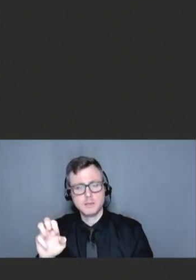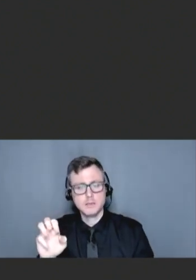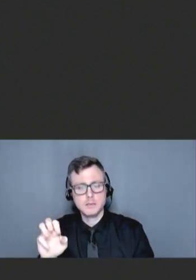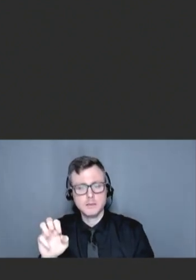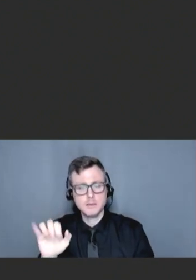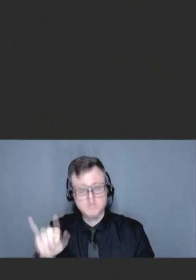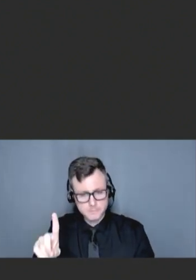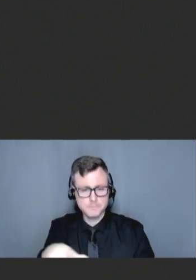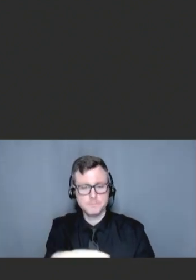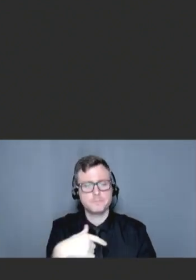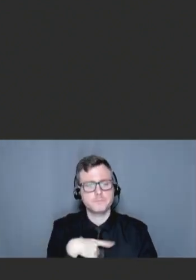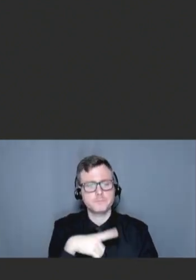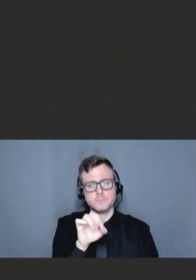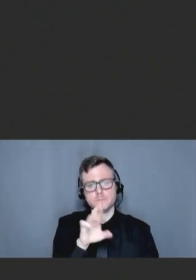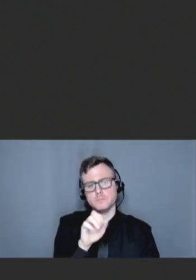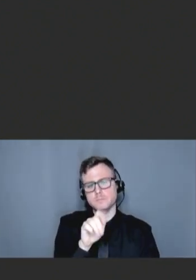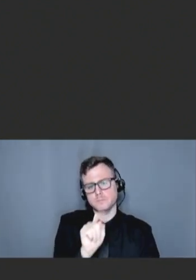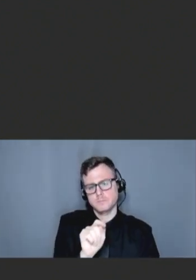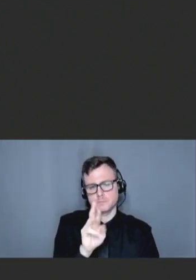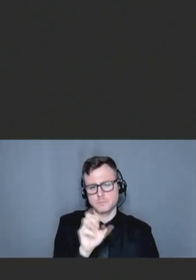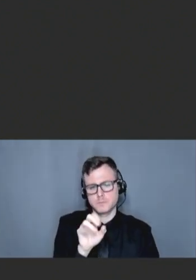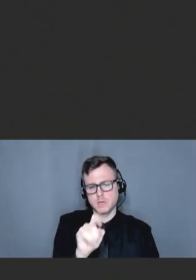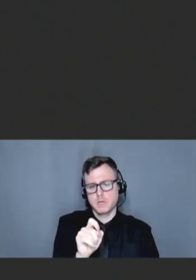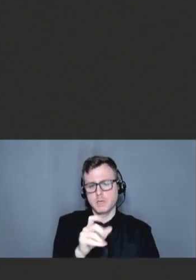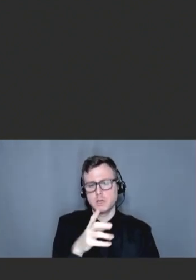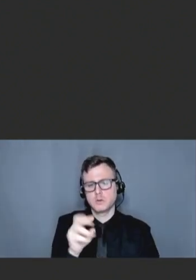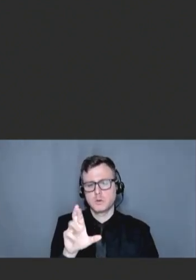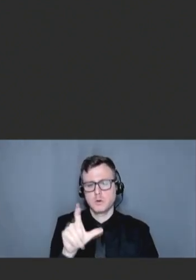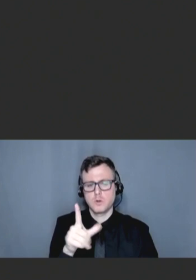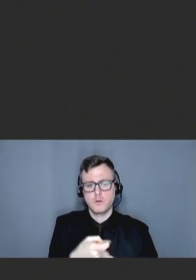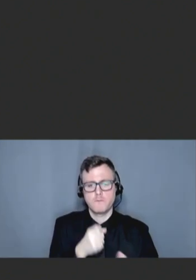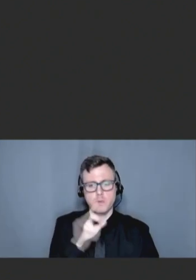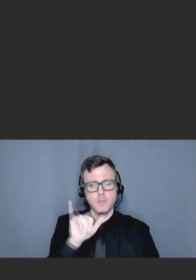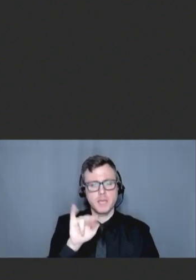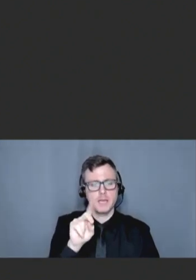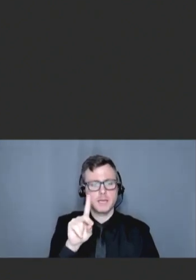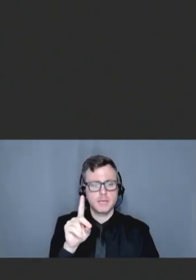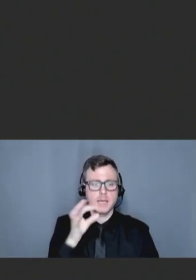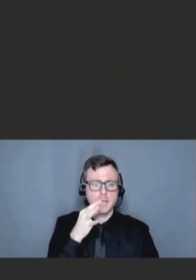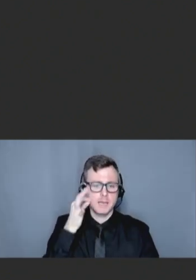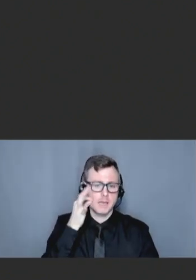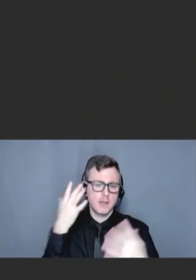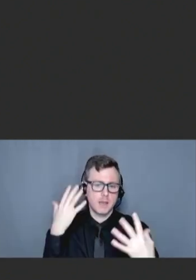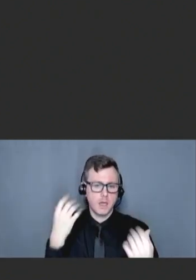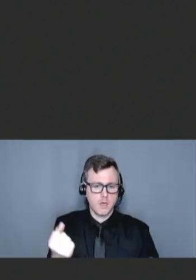describe their relatively new E3 vaccination strategy which stands for every patient, every